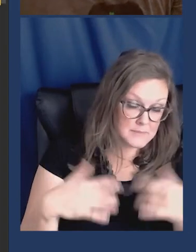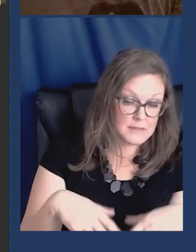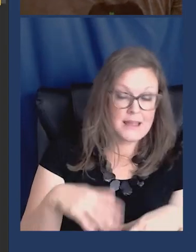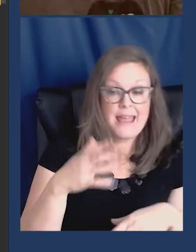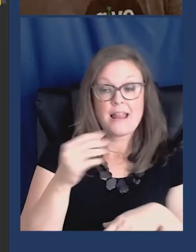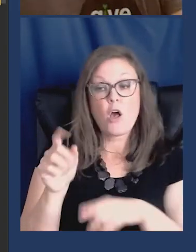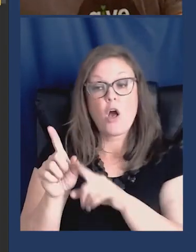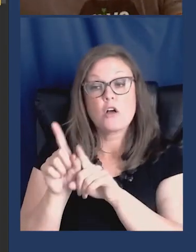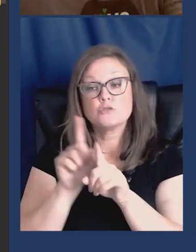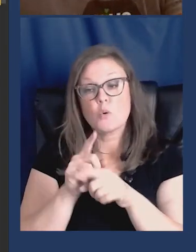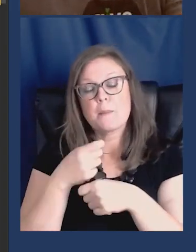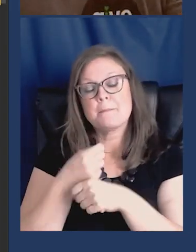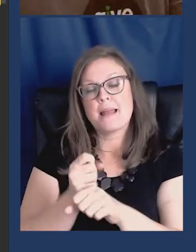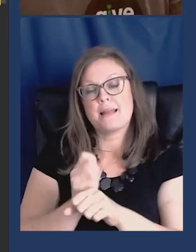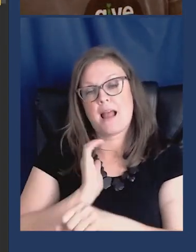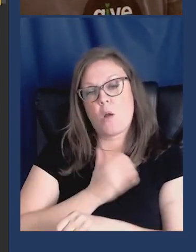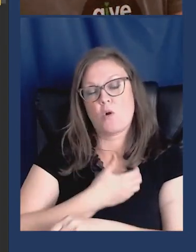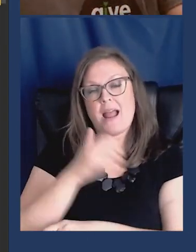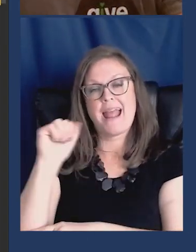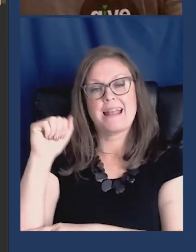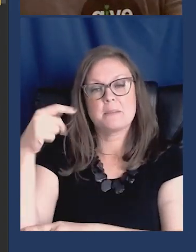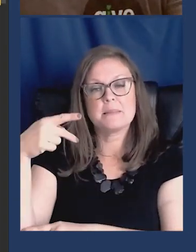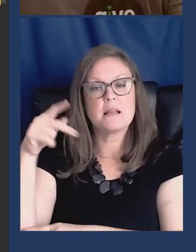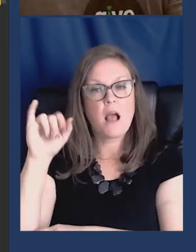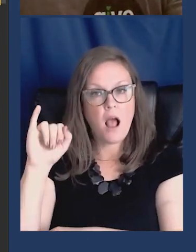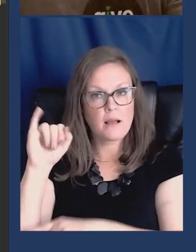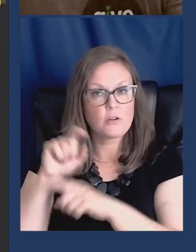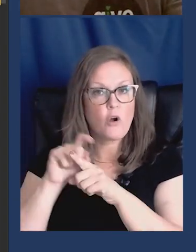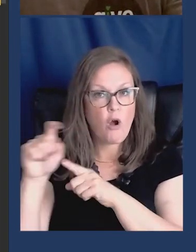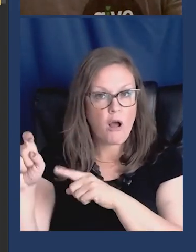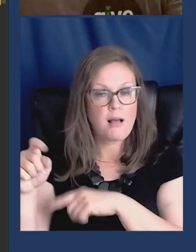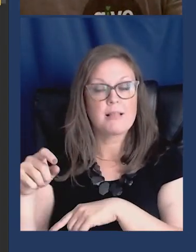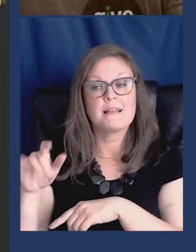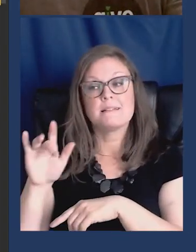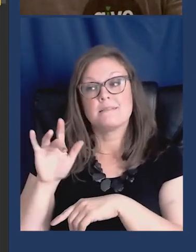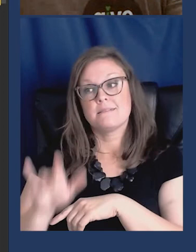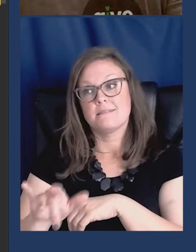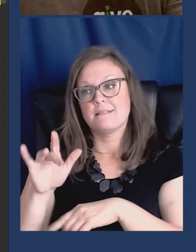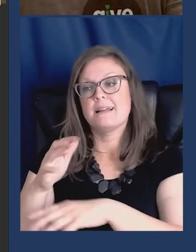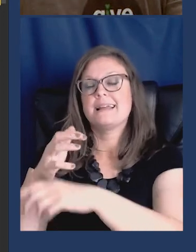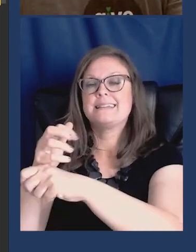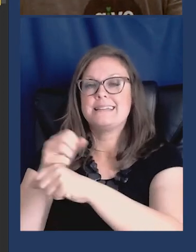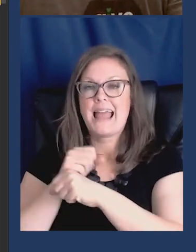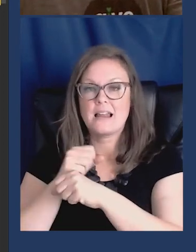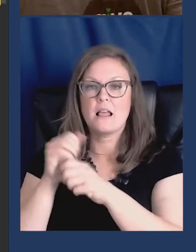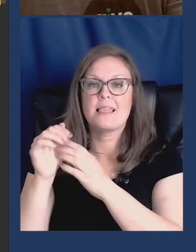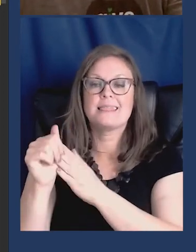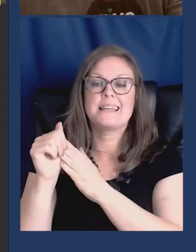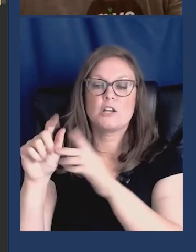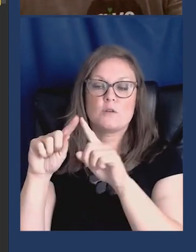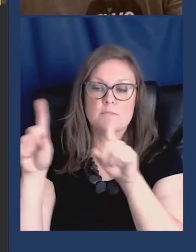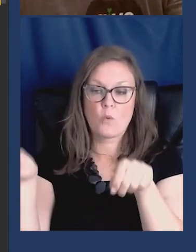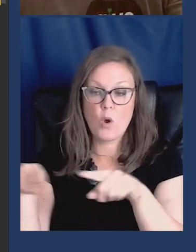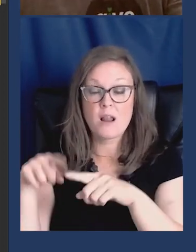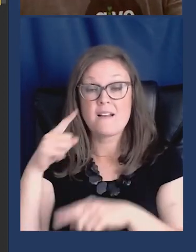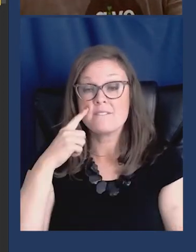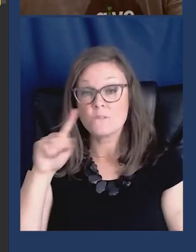Specifically, the call we're interested in is get leaderboard and we're going to try to get the leaderboard for that rank statistic that we already created.